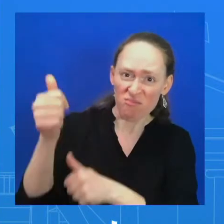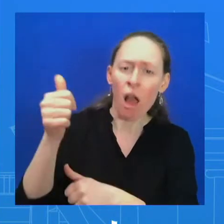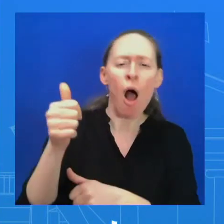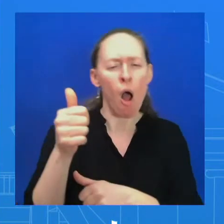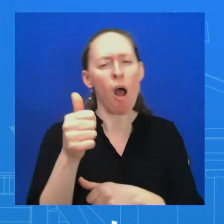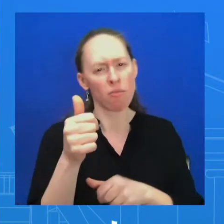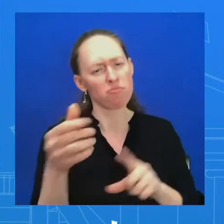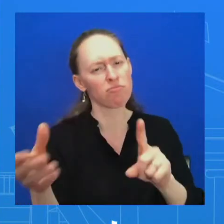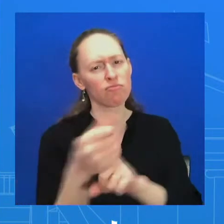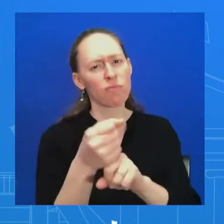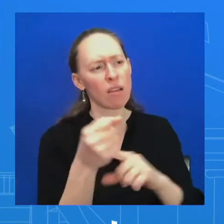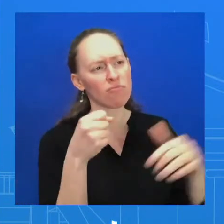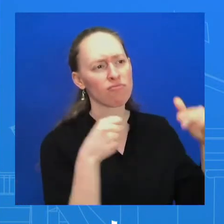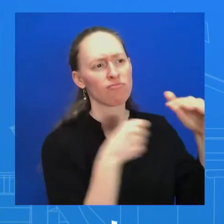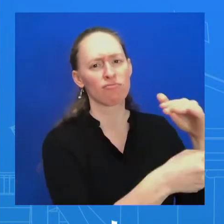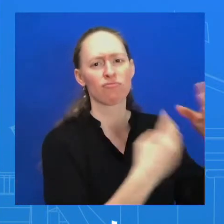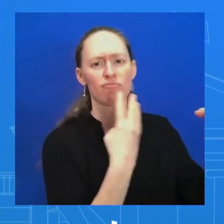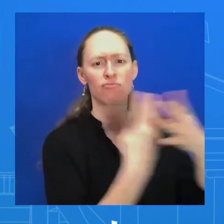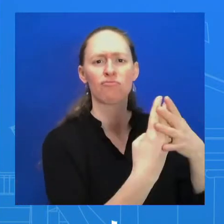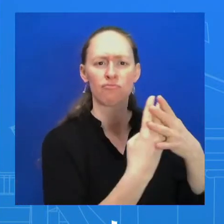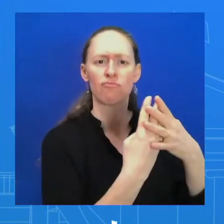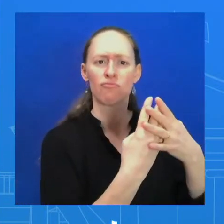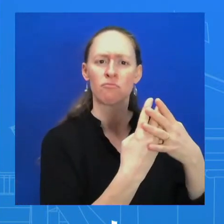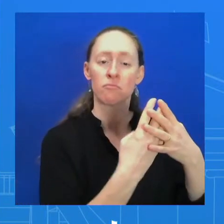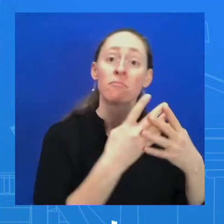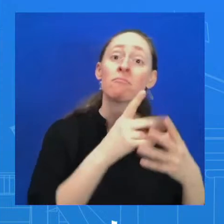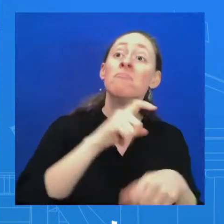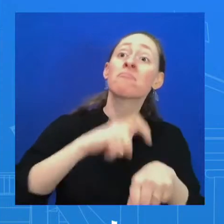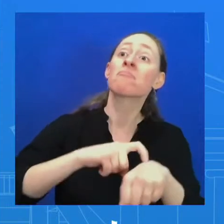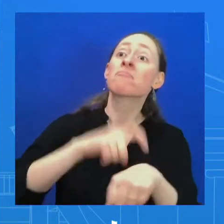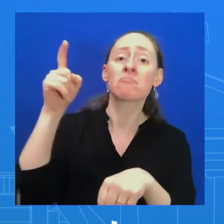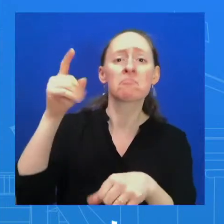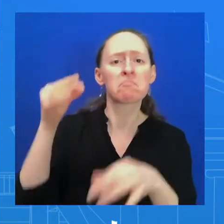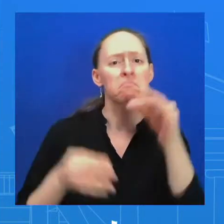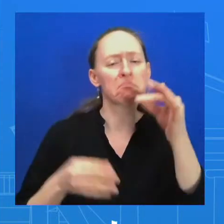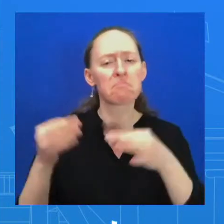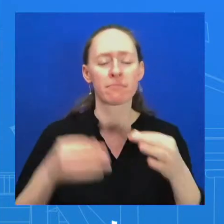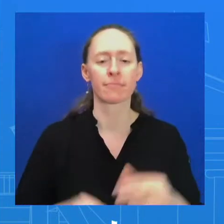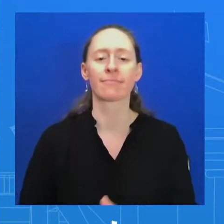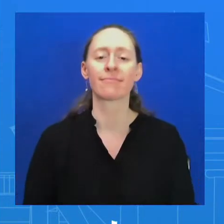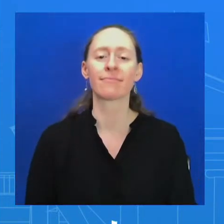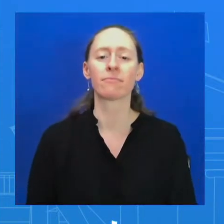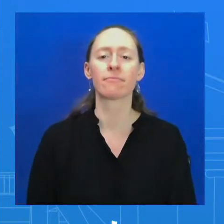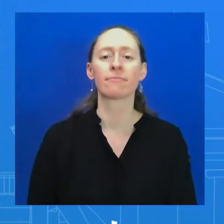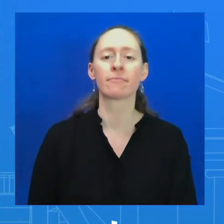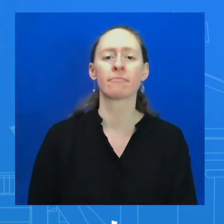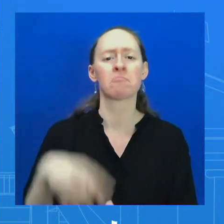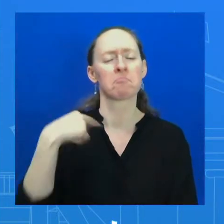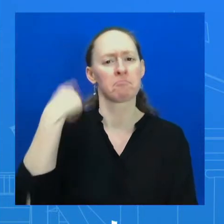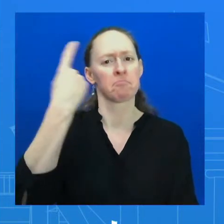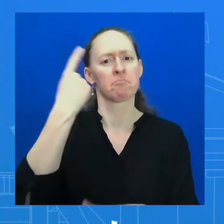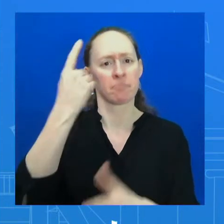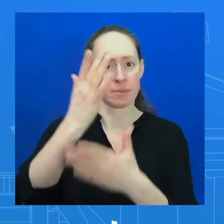do you guys think that some big cities in this country have liberal DAs that are too soft on crime?